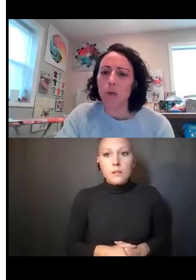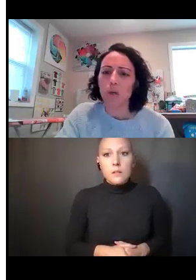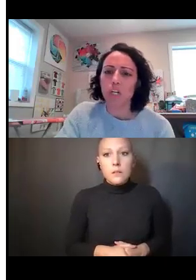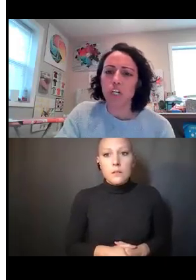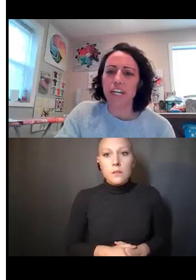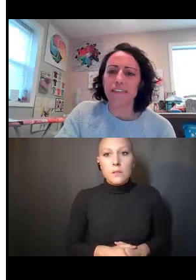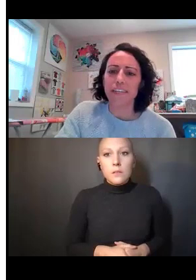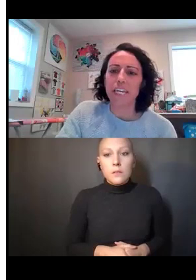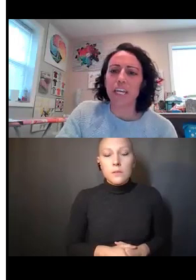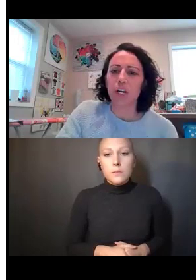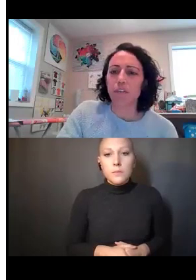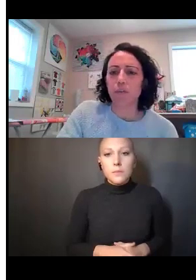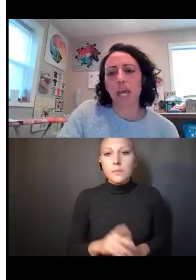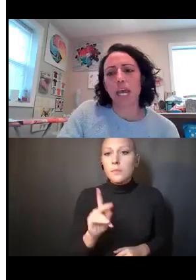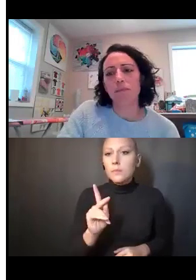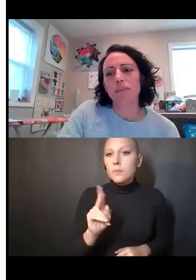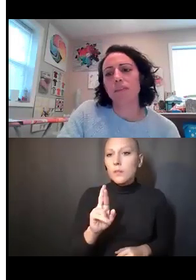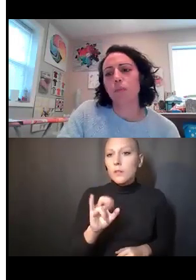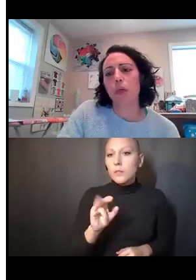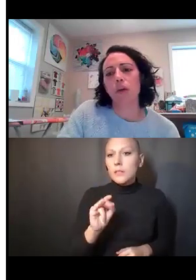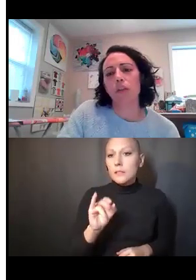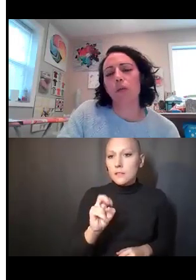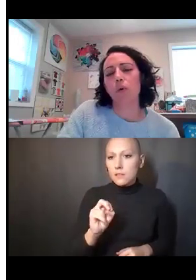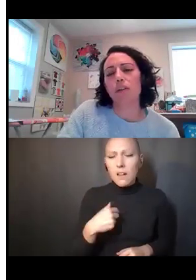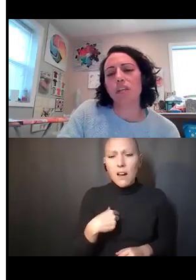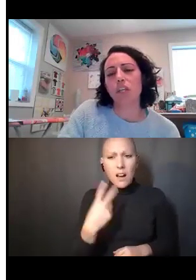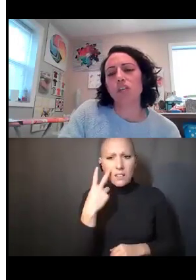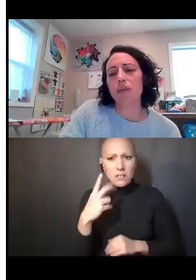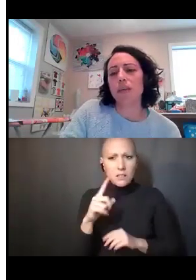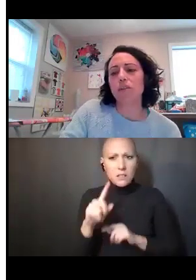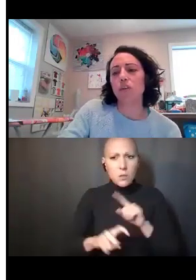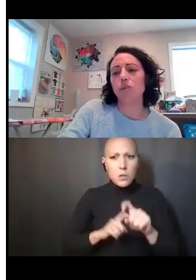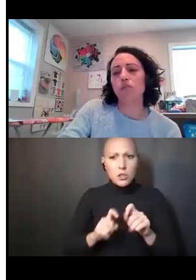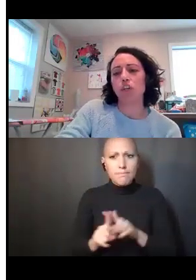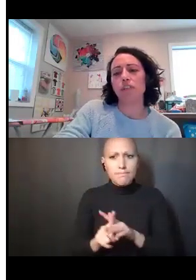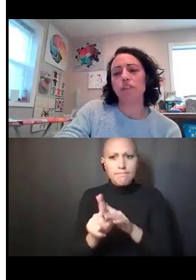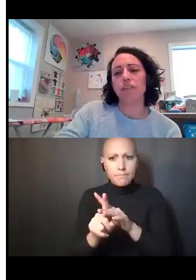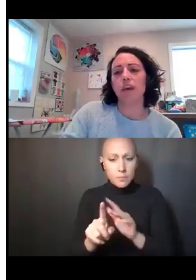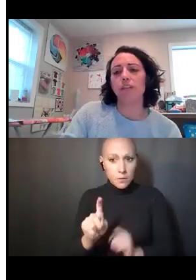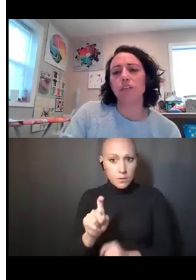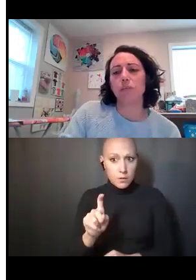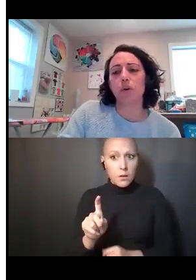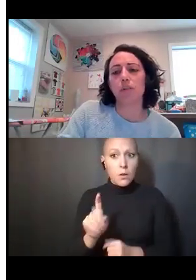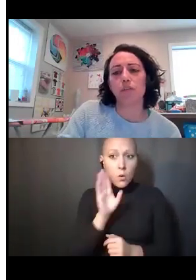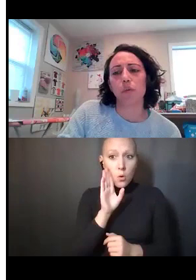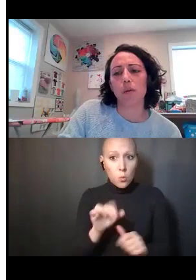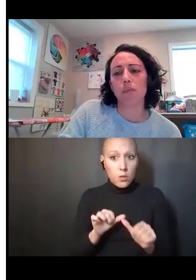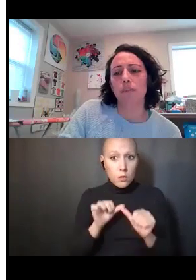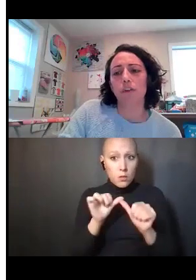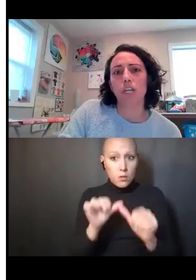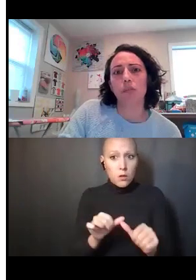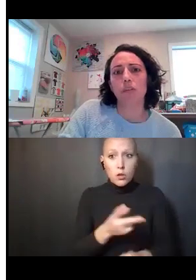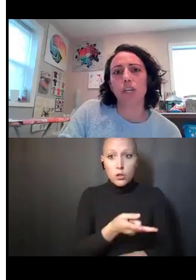One question I see in here a few times is whether there will continue to be two versions of the other support form, for use at